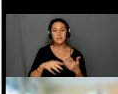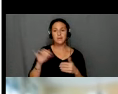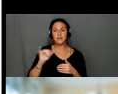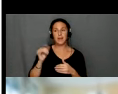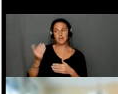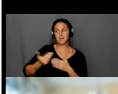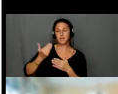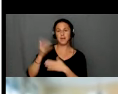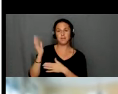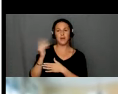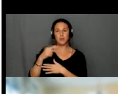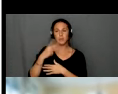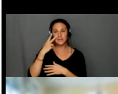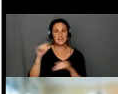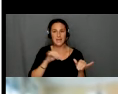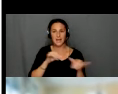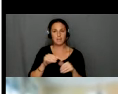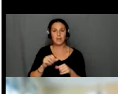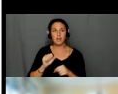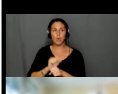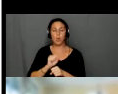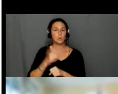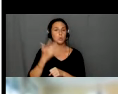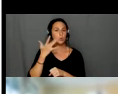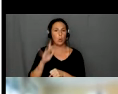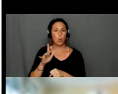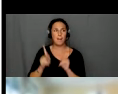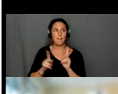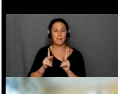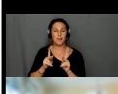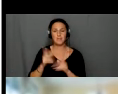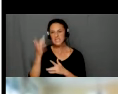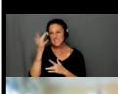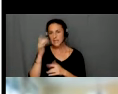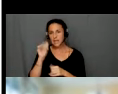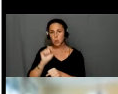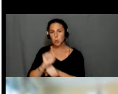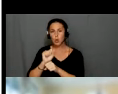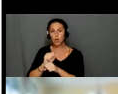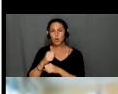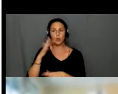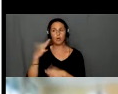We see the same thing where employers don't want workers sick at work.